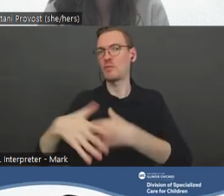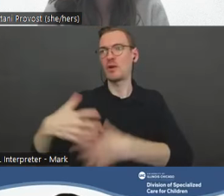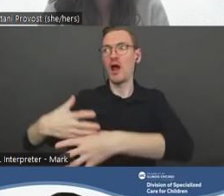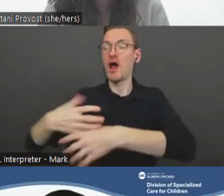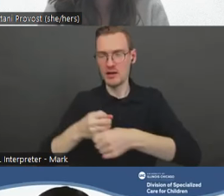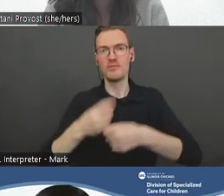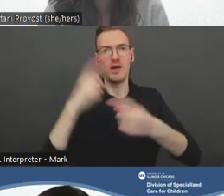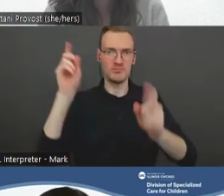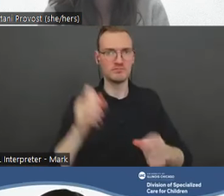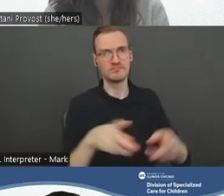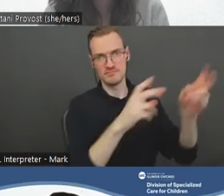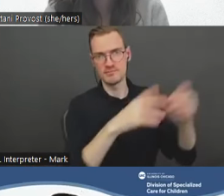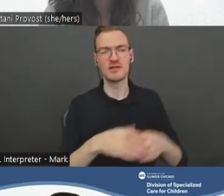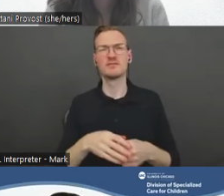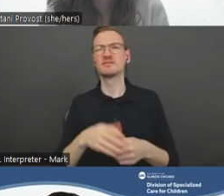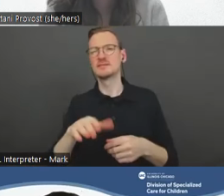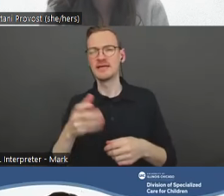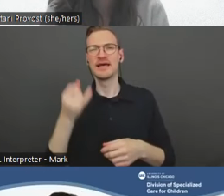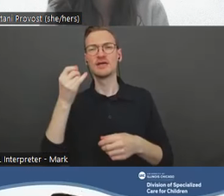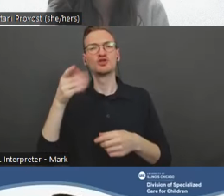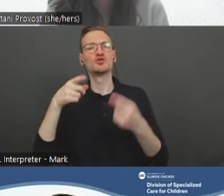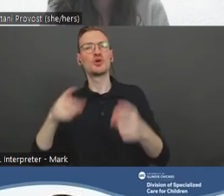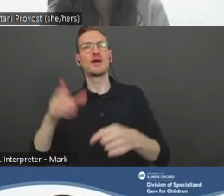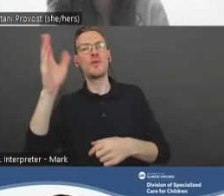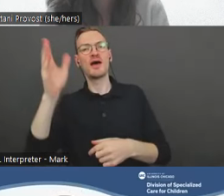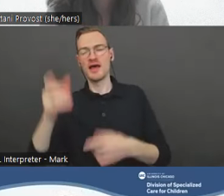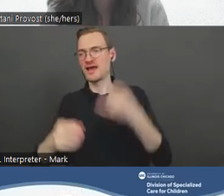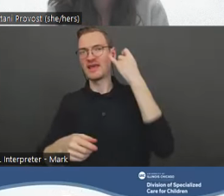you're unmuted when you're asking a question or if you're putting information in the chat or in